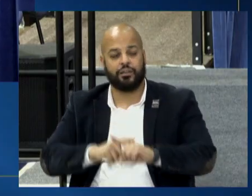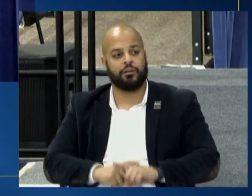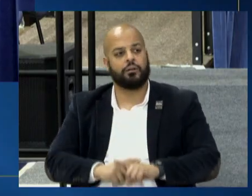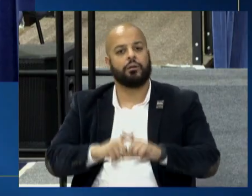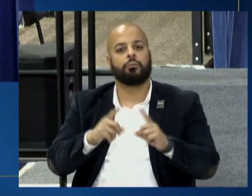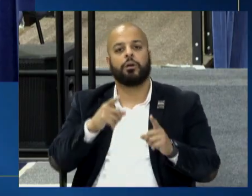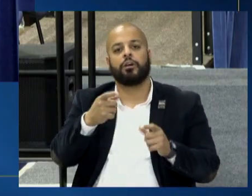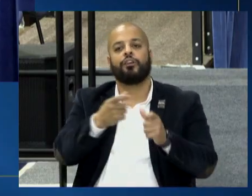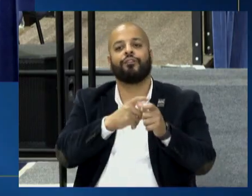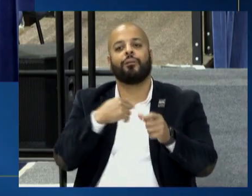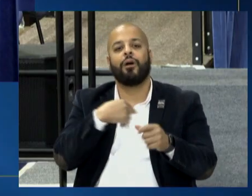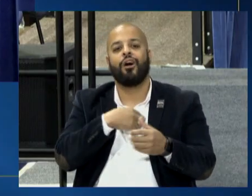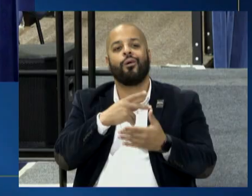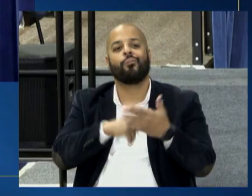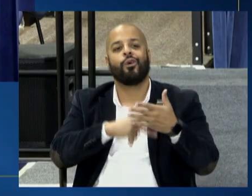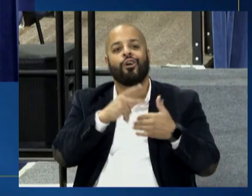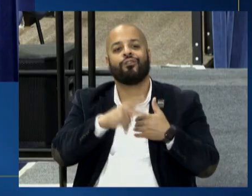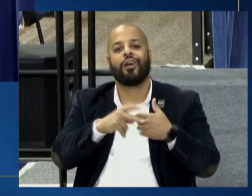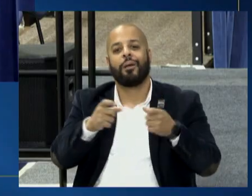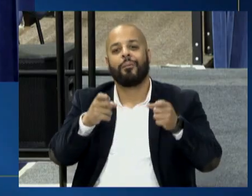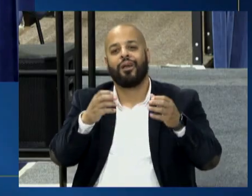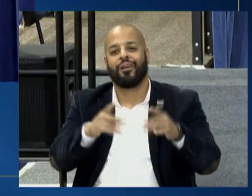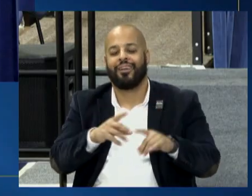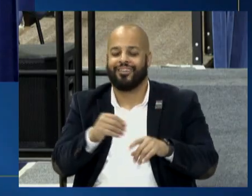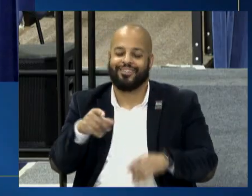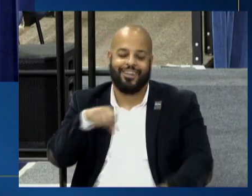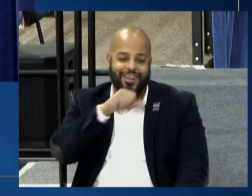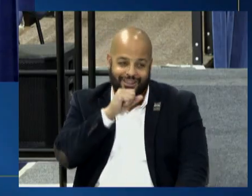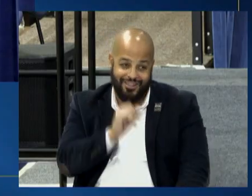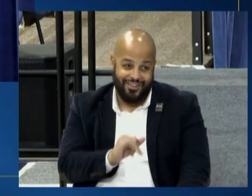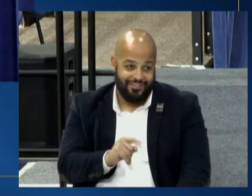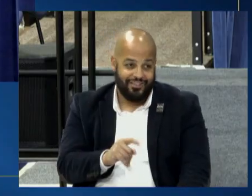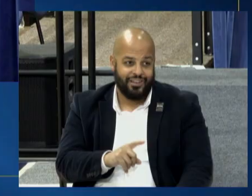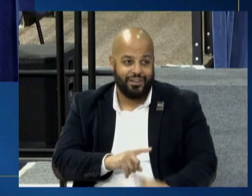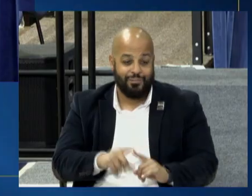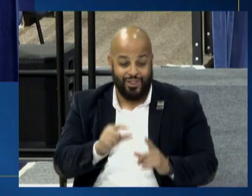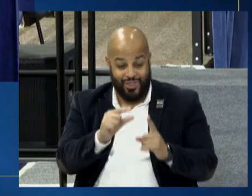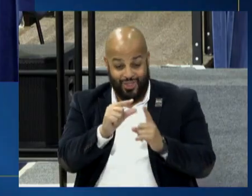and they're lovely. But they -- the actual words escape me.